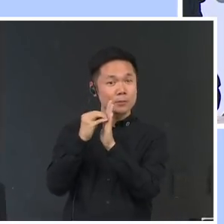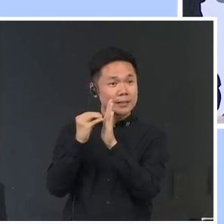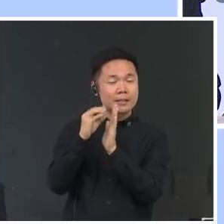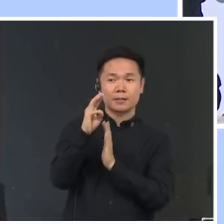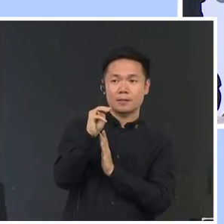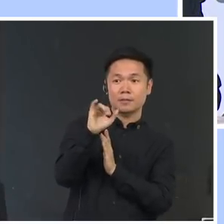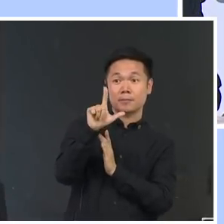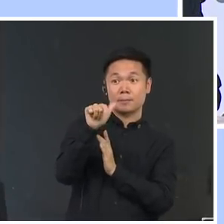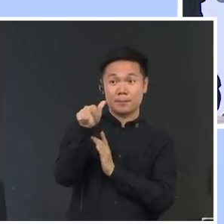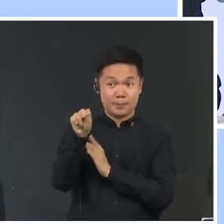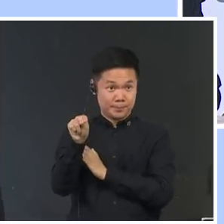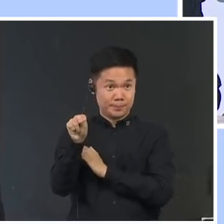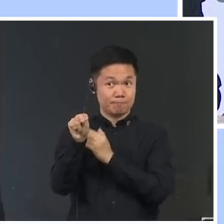138 years ago, I would like to backtrack into history. This is